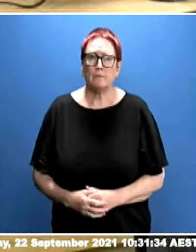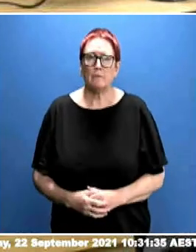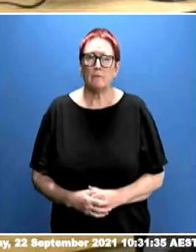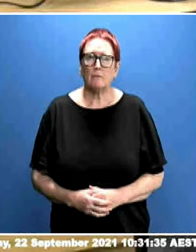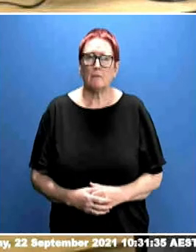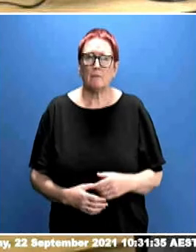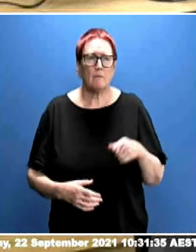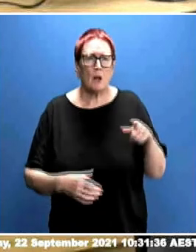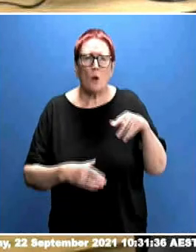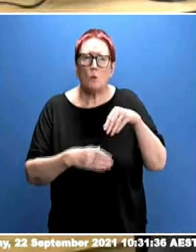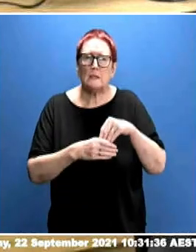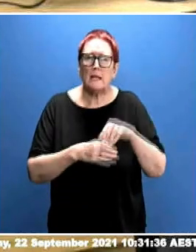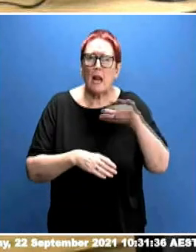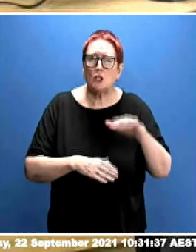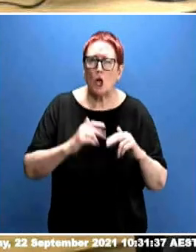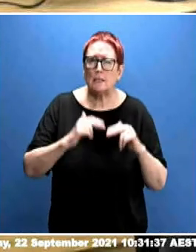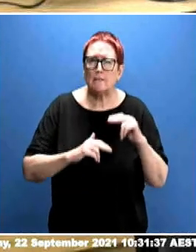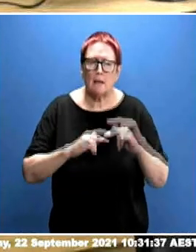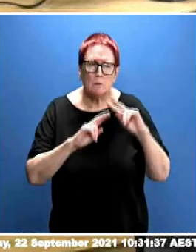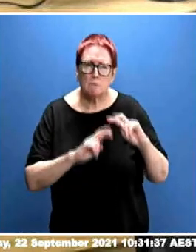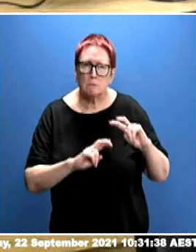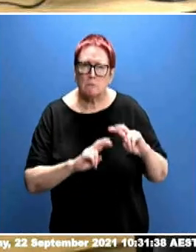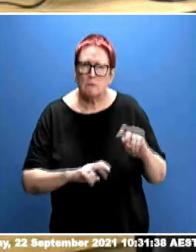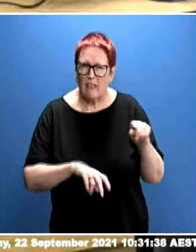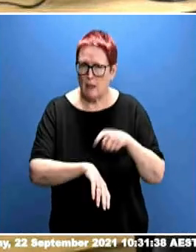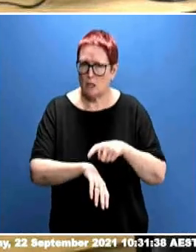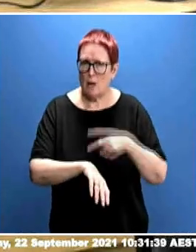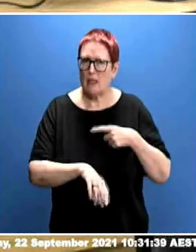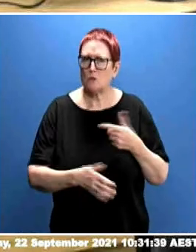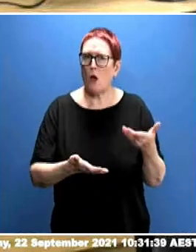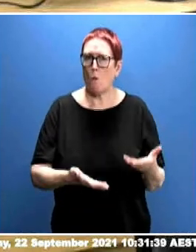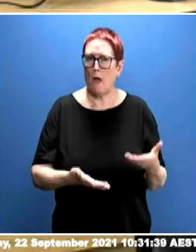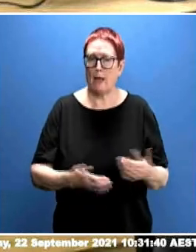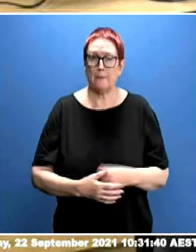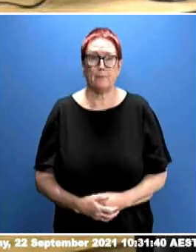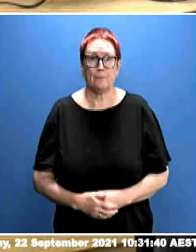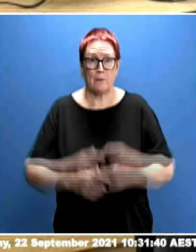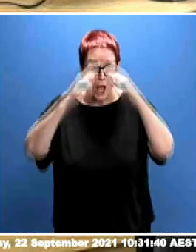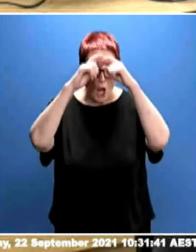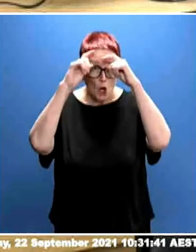development kind of investigation --- and a nurse come and took her from